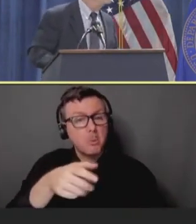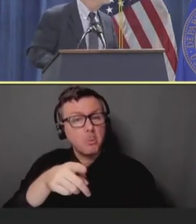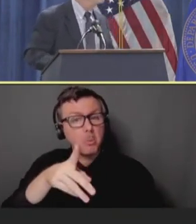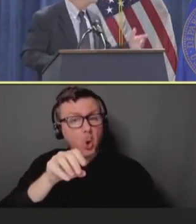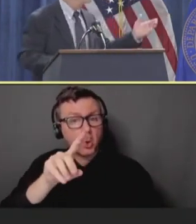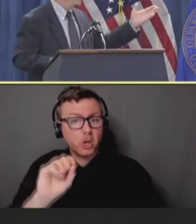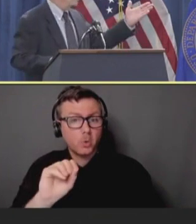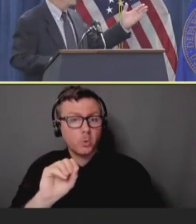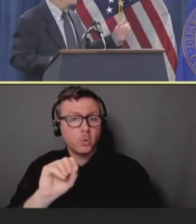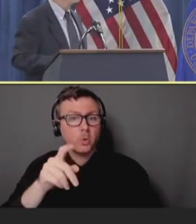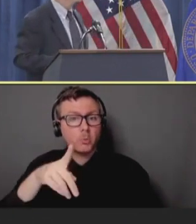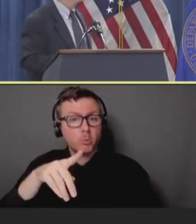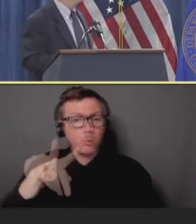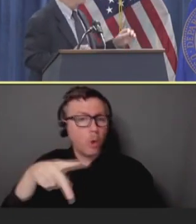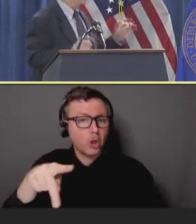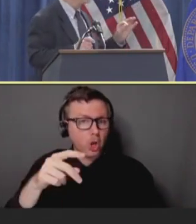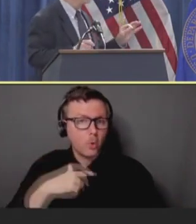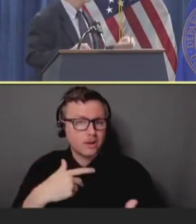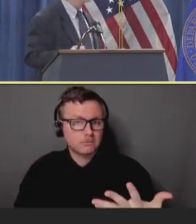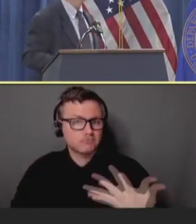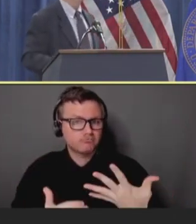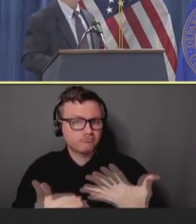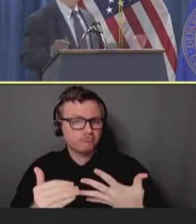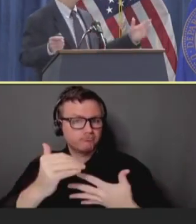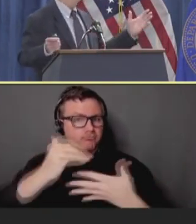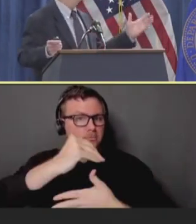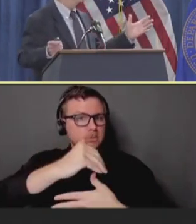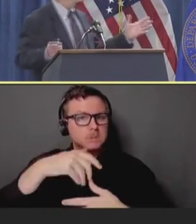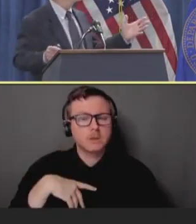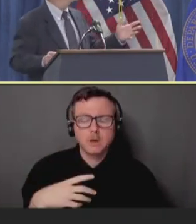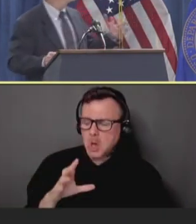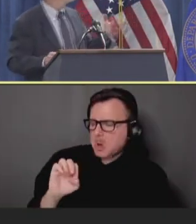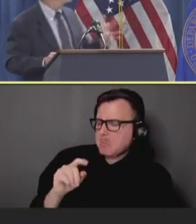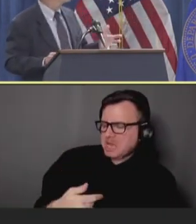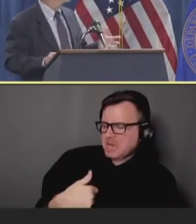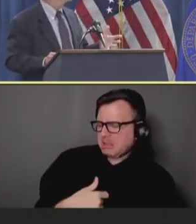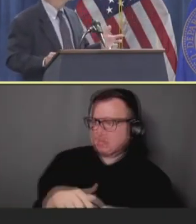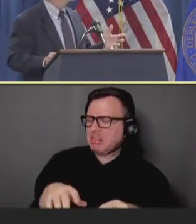And doctor, what what they are really saying in some cases, oh, my God, it's a single case.